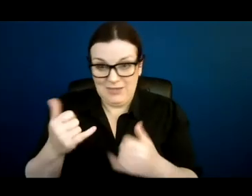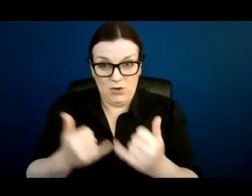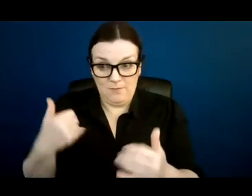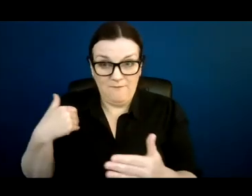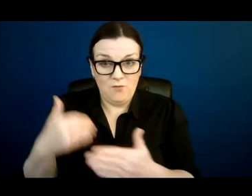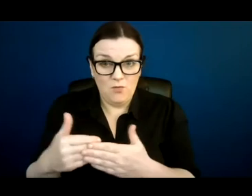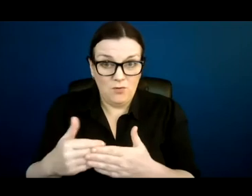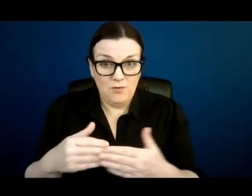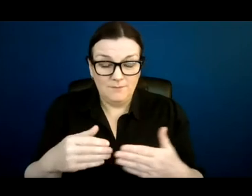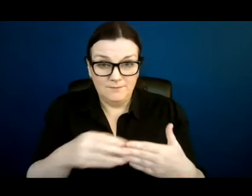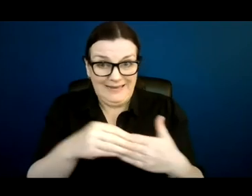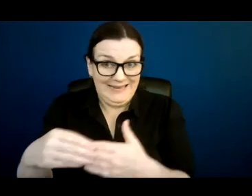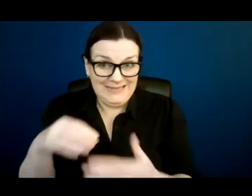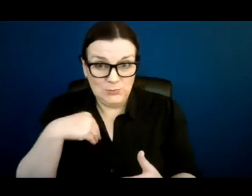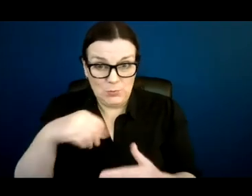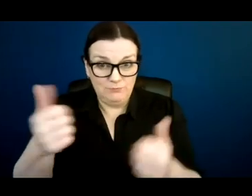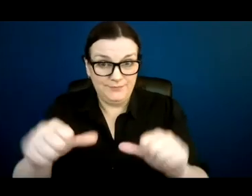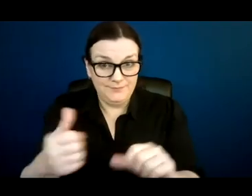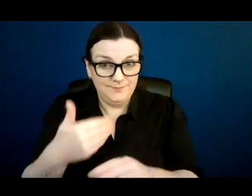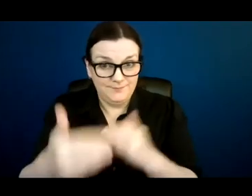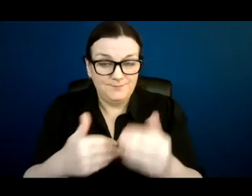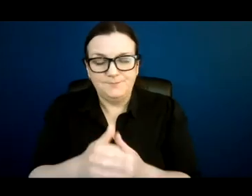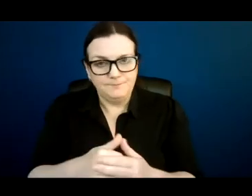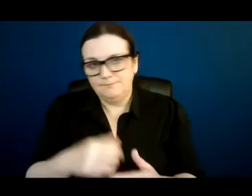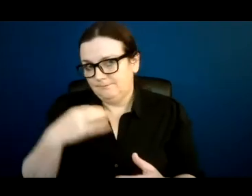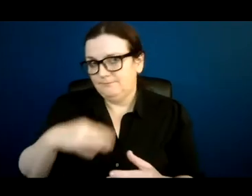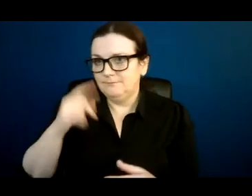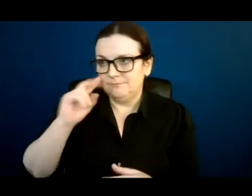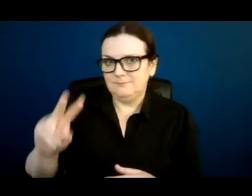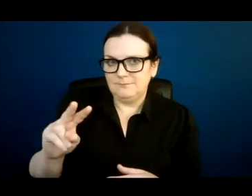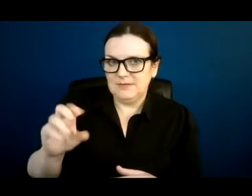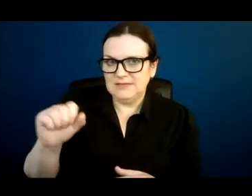Courts Service are going to provide more staff and we recently tendered for a new